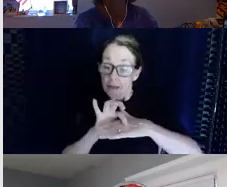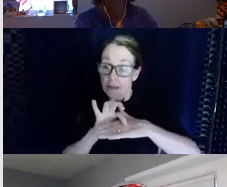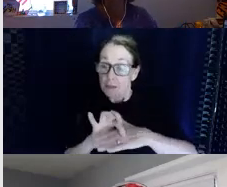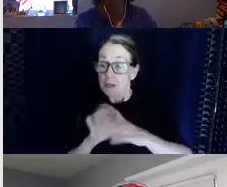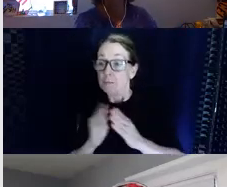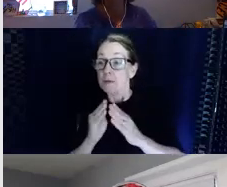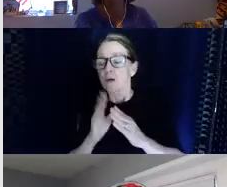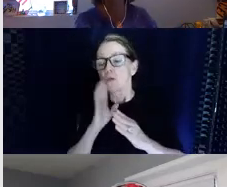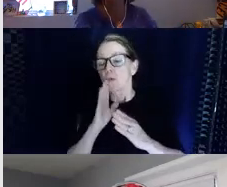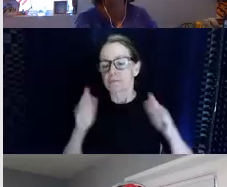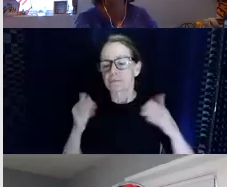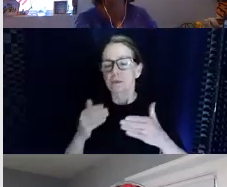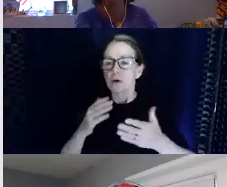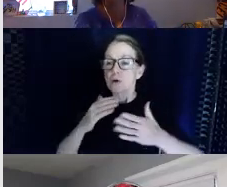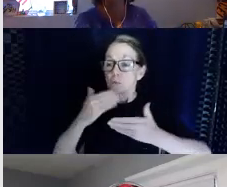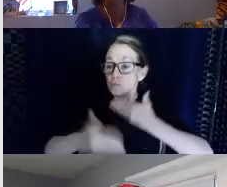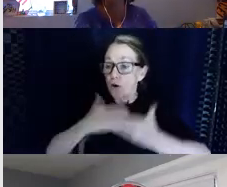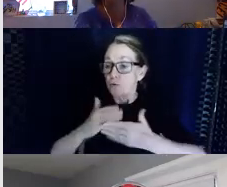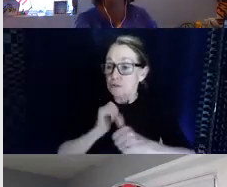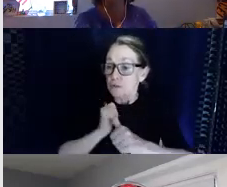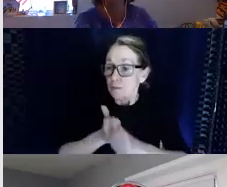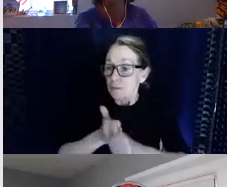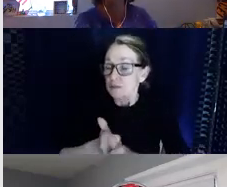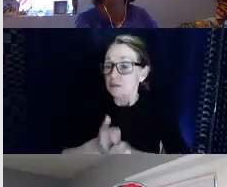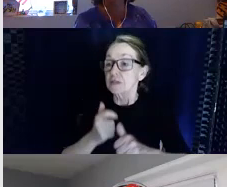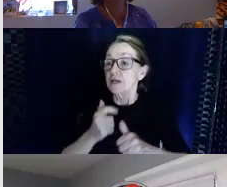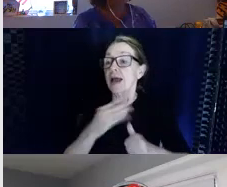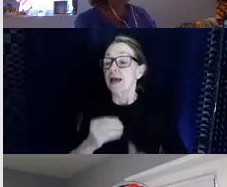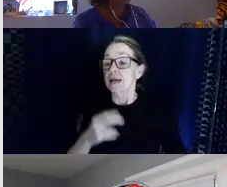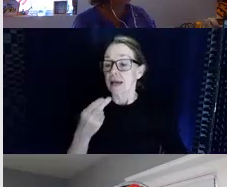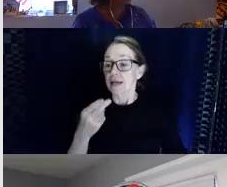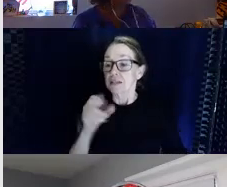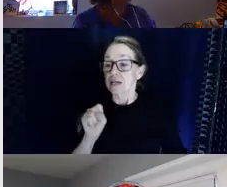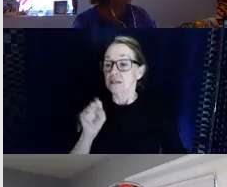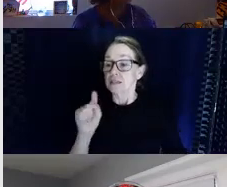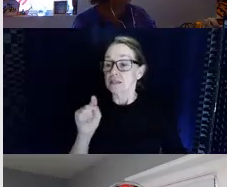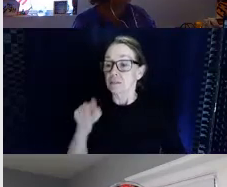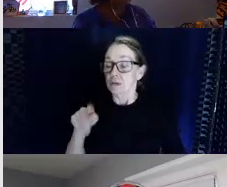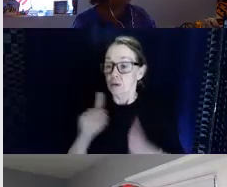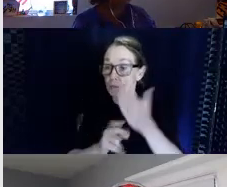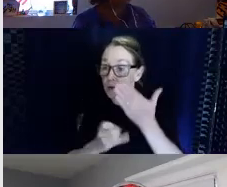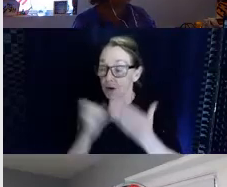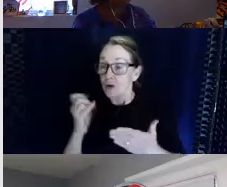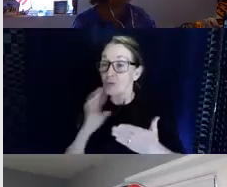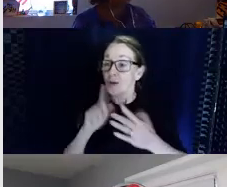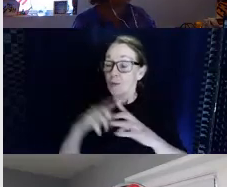I KNOW ALEX PREVIOUSLY ASKED ABOUT POTENTIALLY RECORDING MEETINGS.